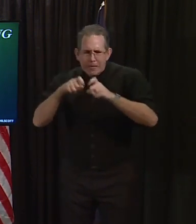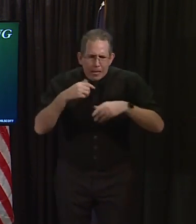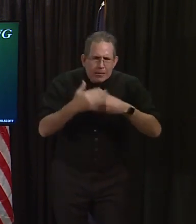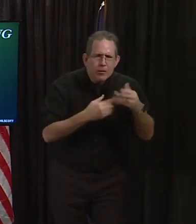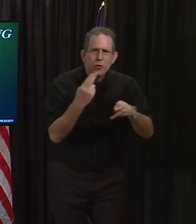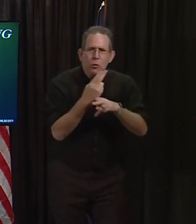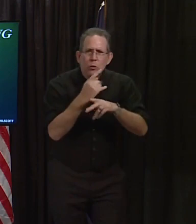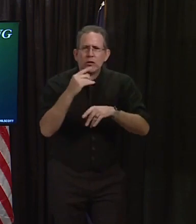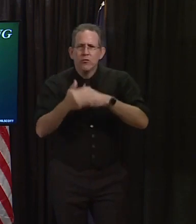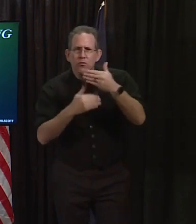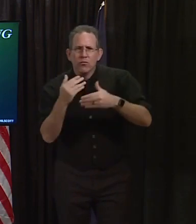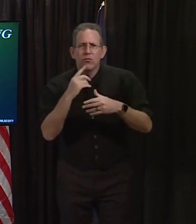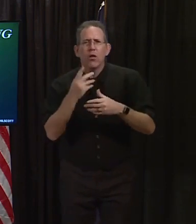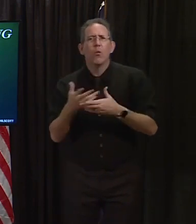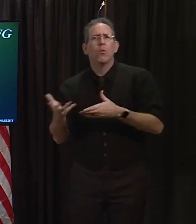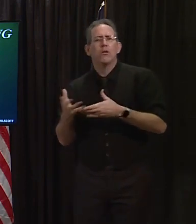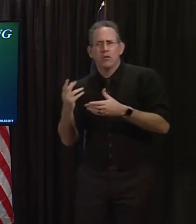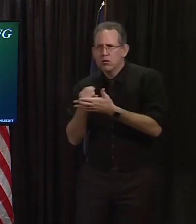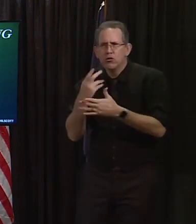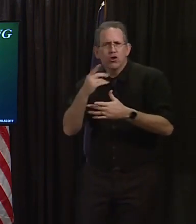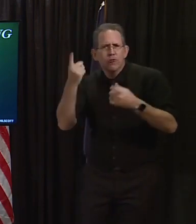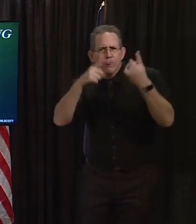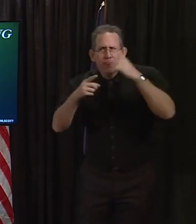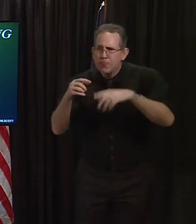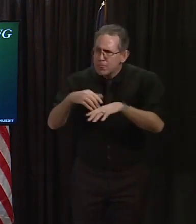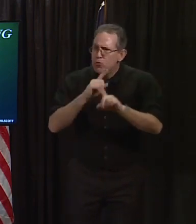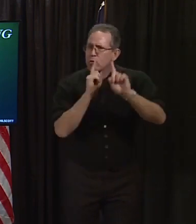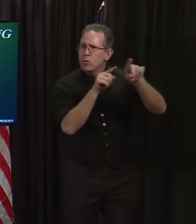want to be clear about when it makes sense to get tested in the current